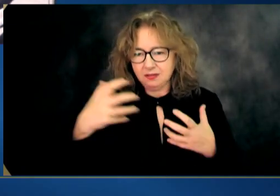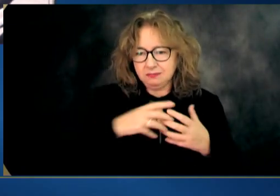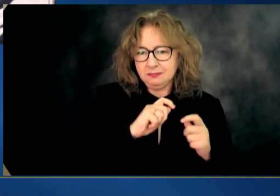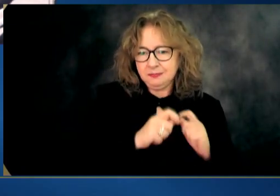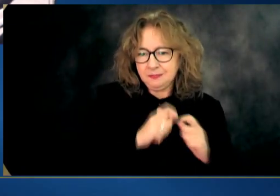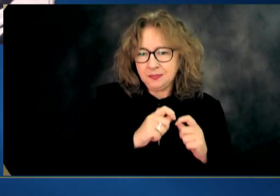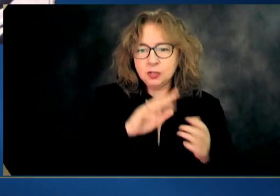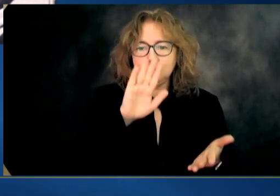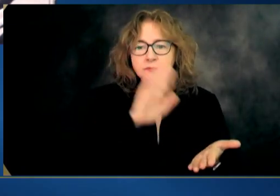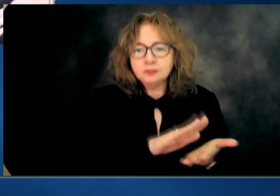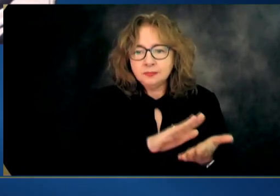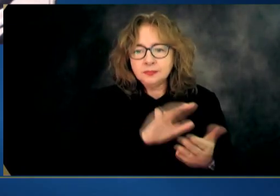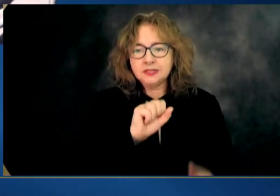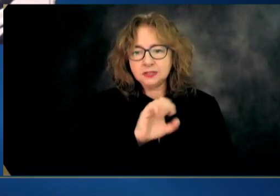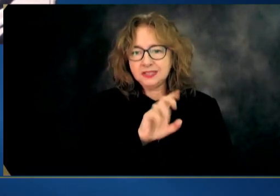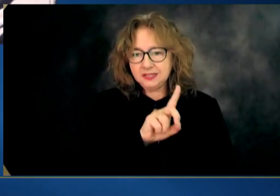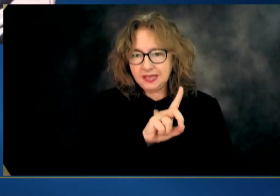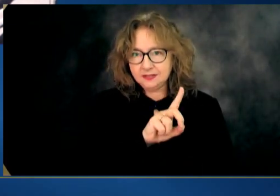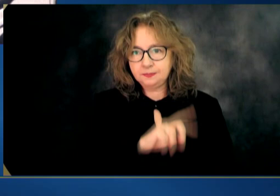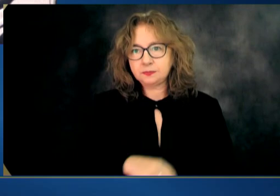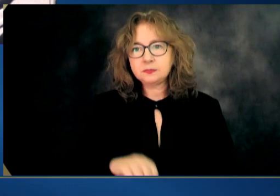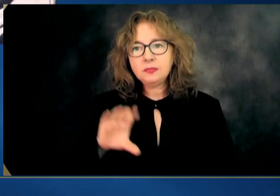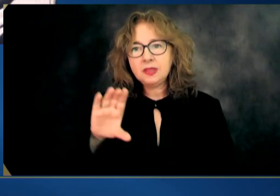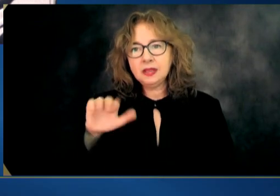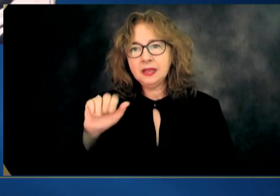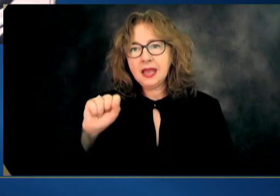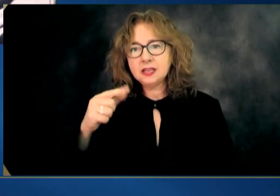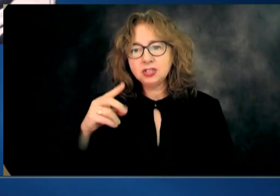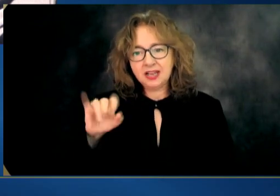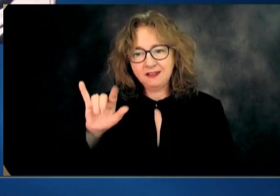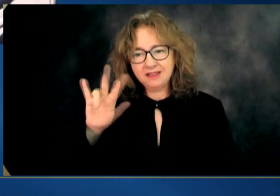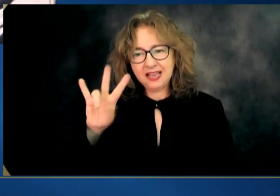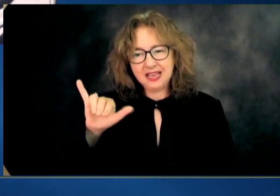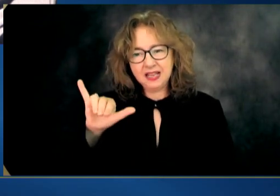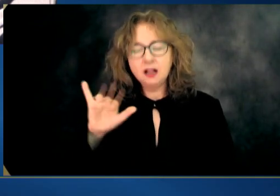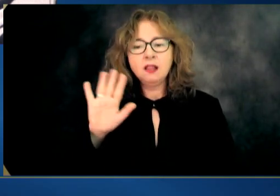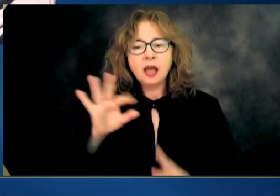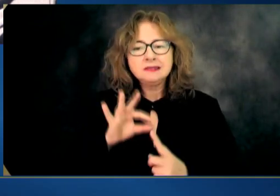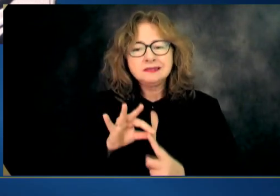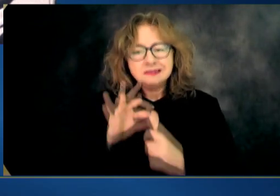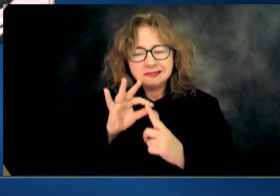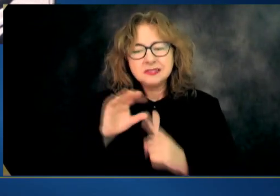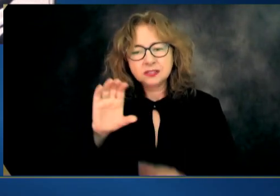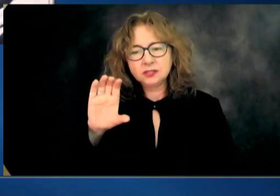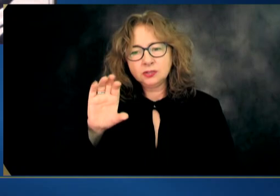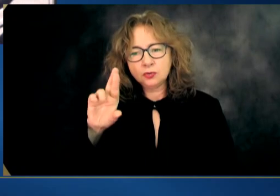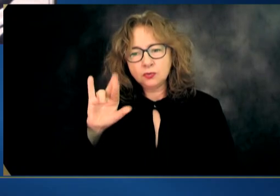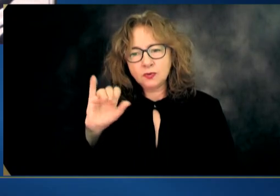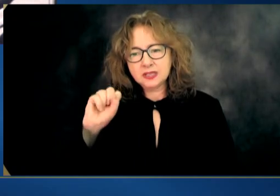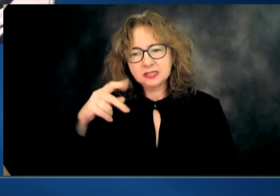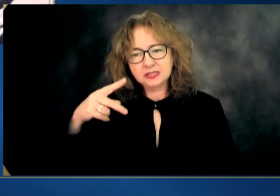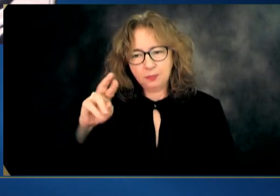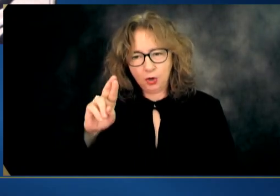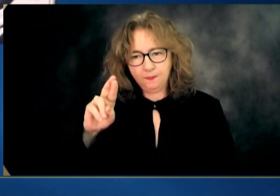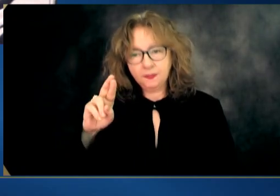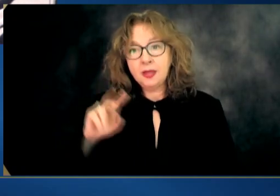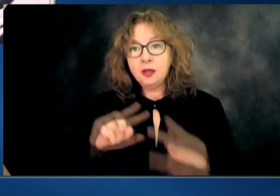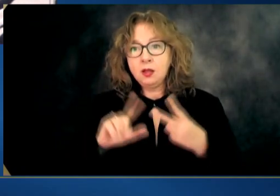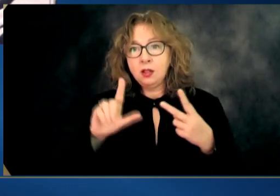And so, Casgevy uses a unique technology called CRISPR, and Lyfgenia uses a technology that is a